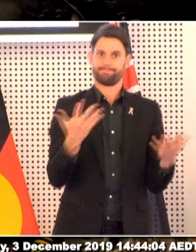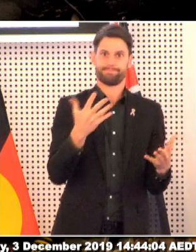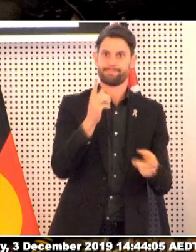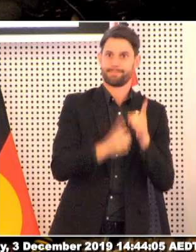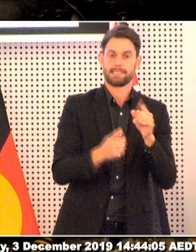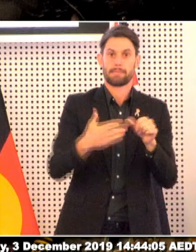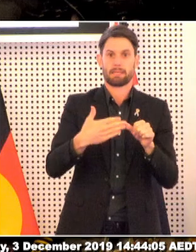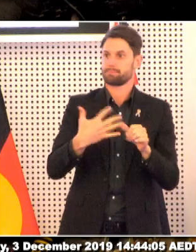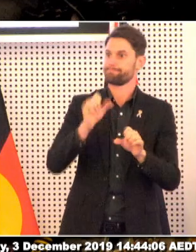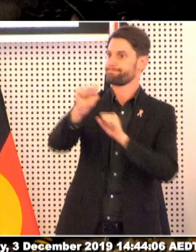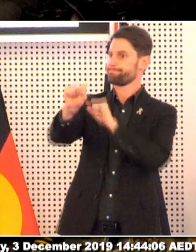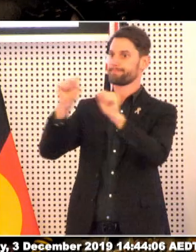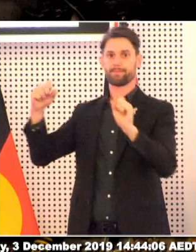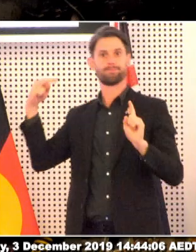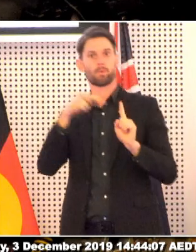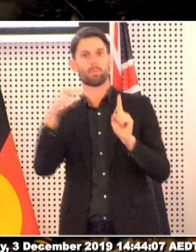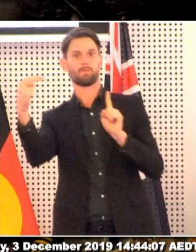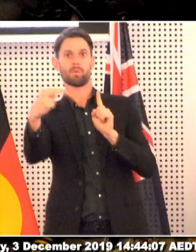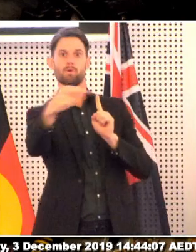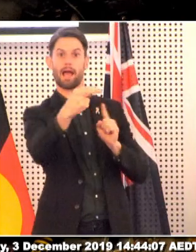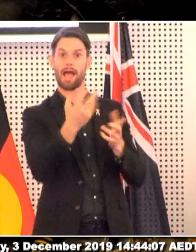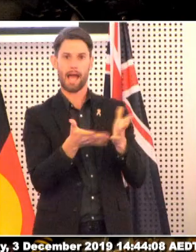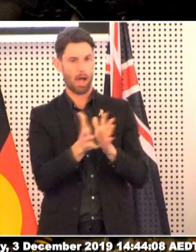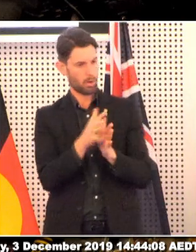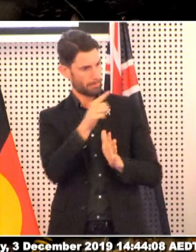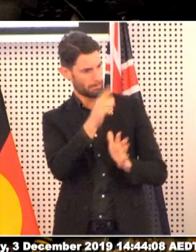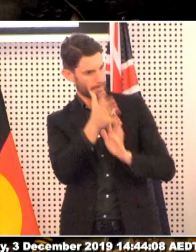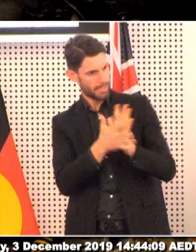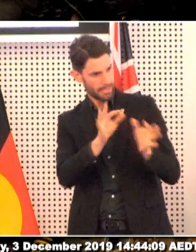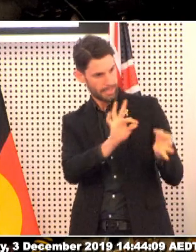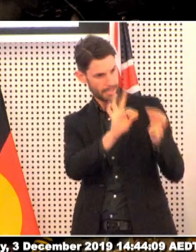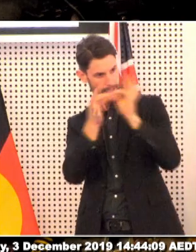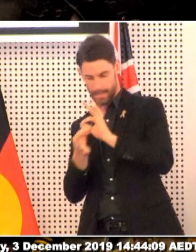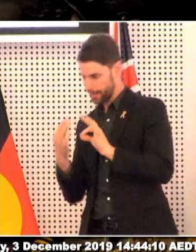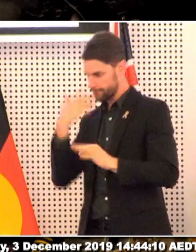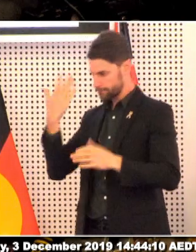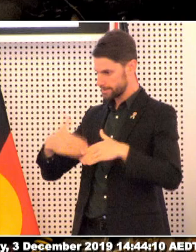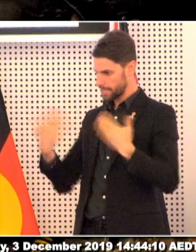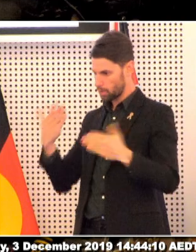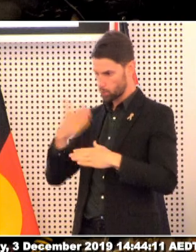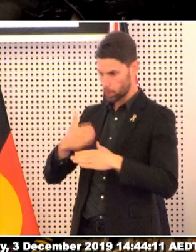rights in a convention or on a piece of paper into practical reality for people. Yes.